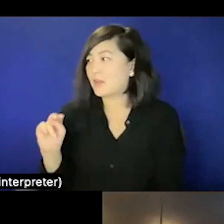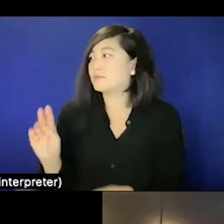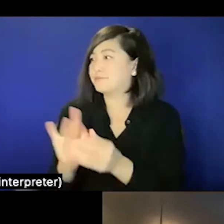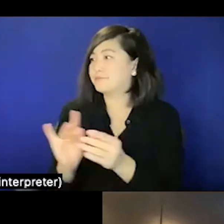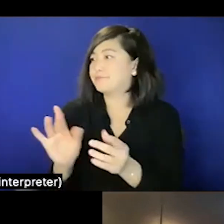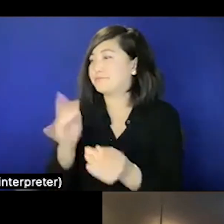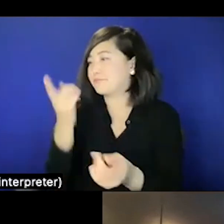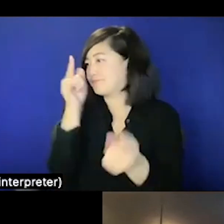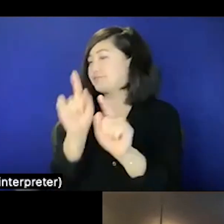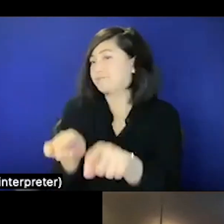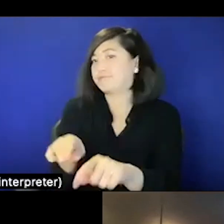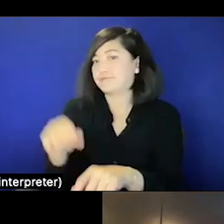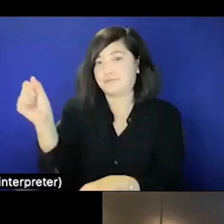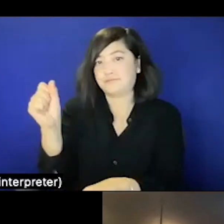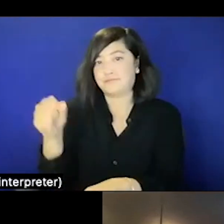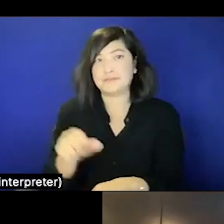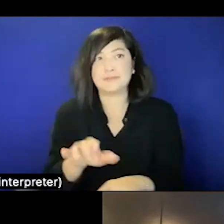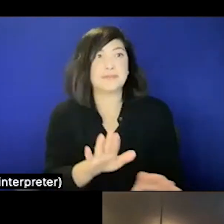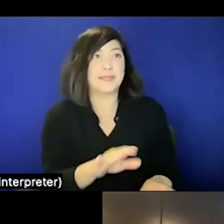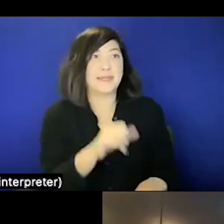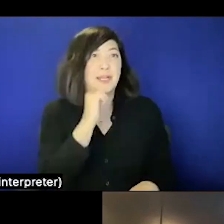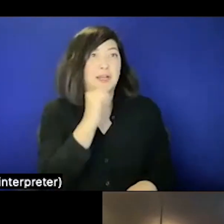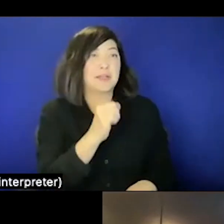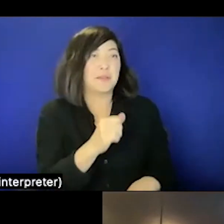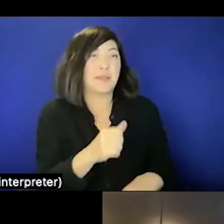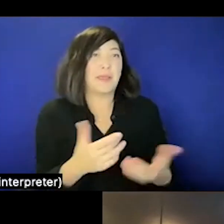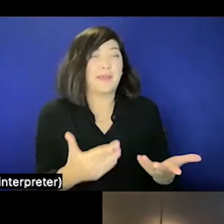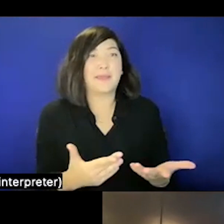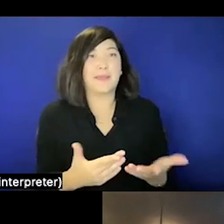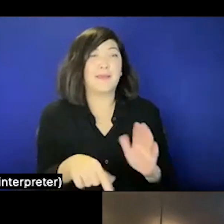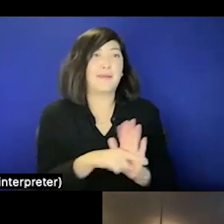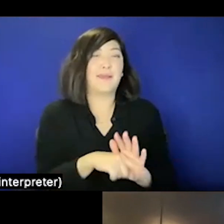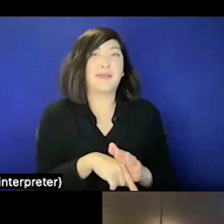Brian: Not to be a downer. Lauren: No, I was like how to